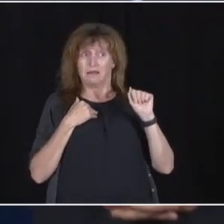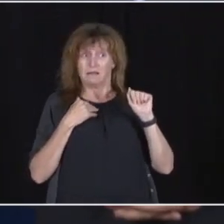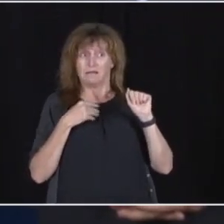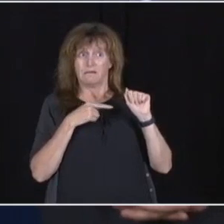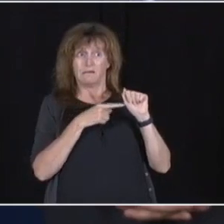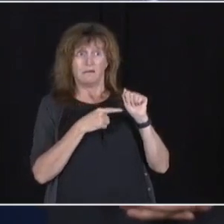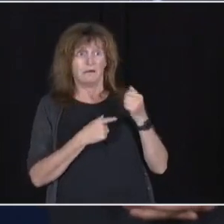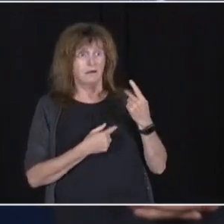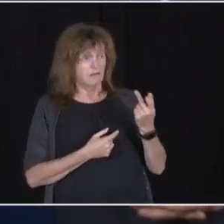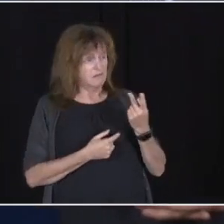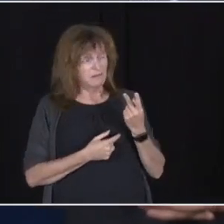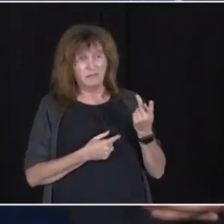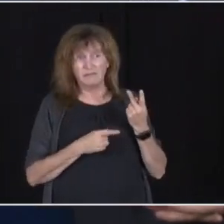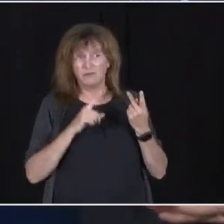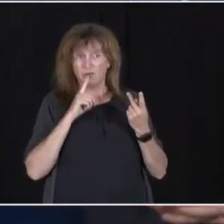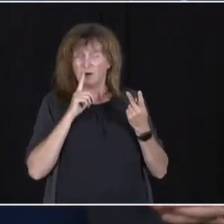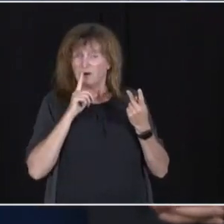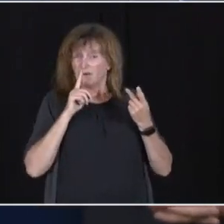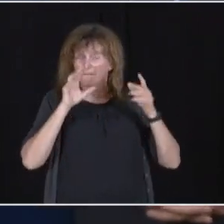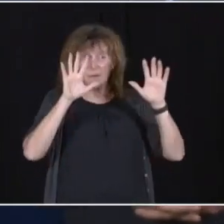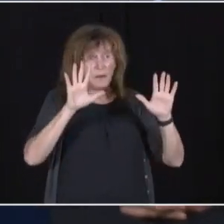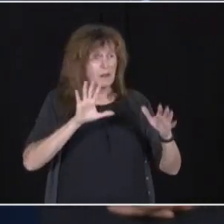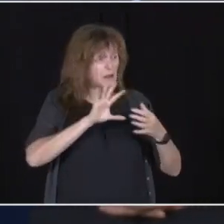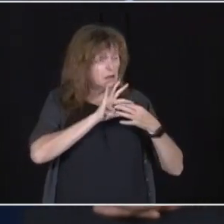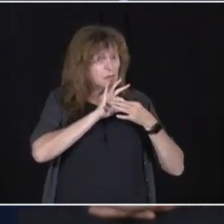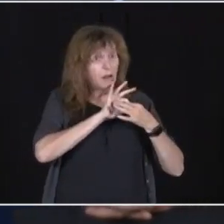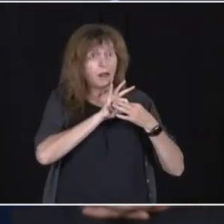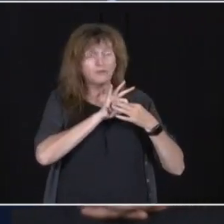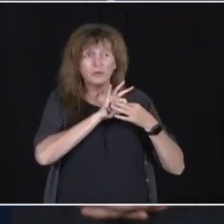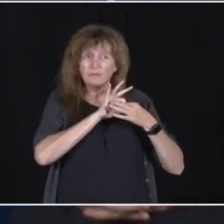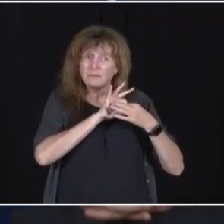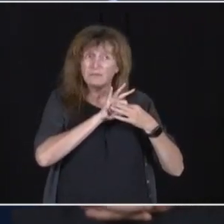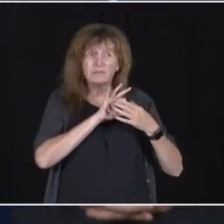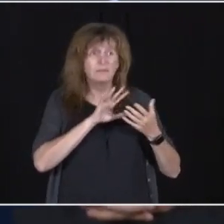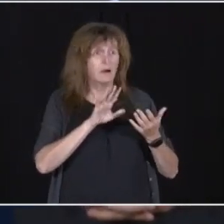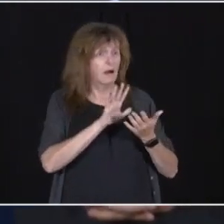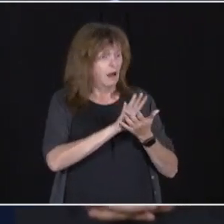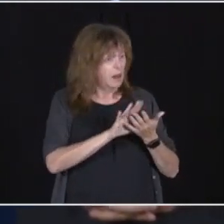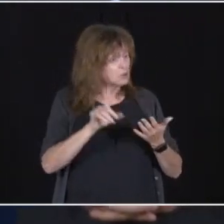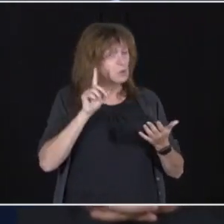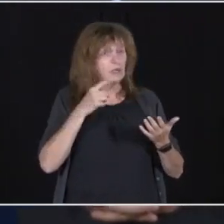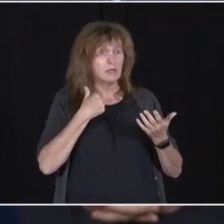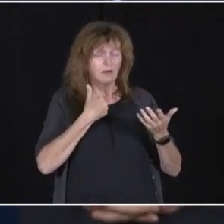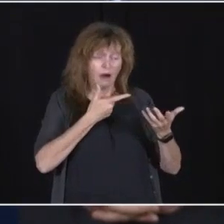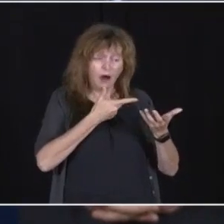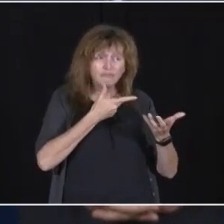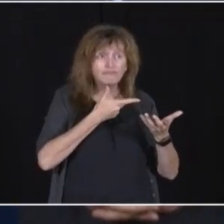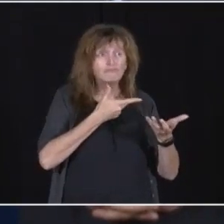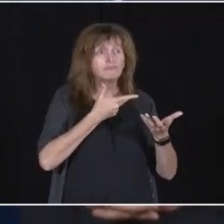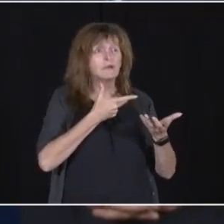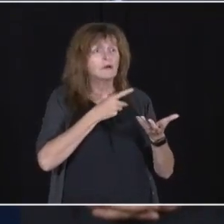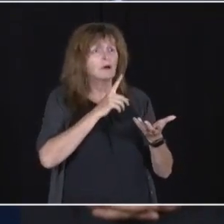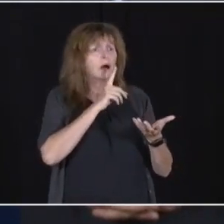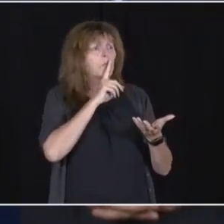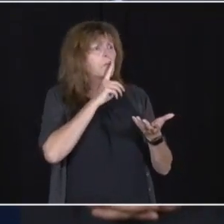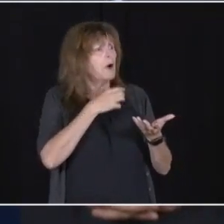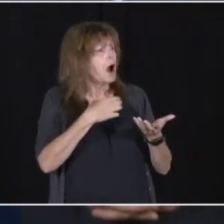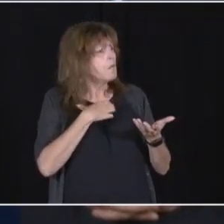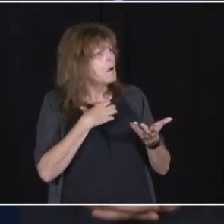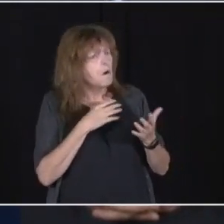think as is concerned, we have a phenomenal relationship. I was with her for two days. Last week. And never said a word to me.